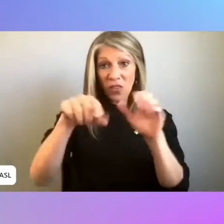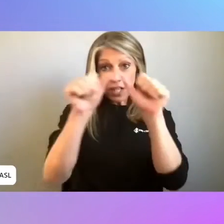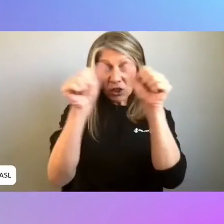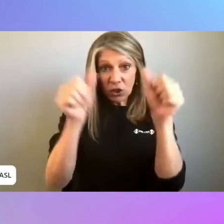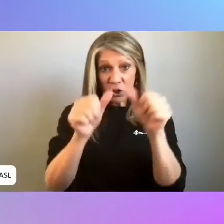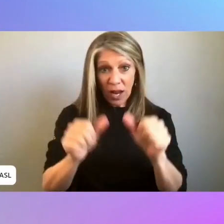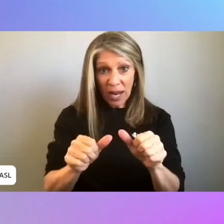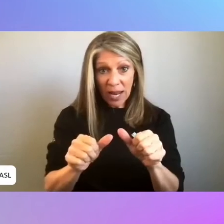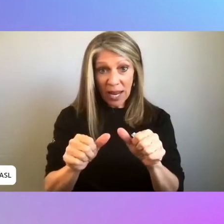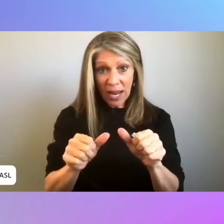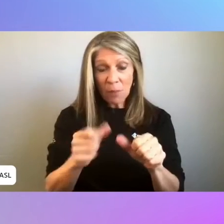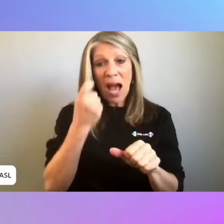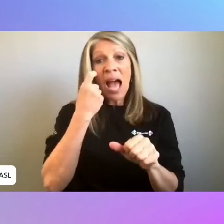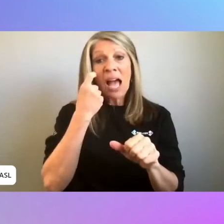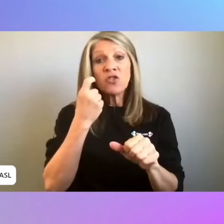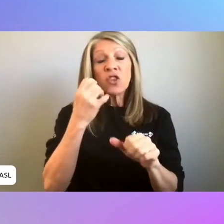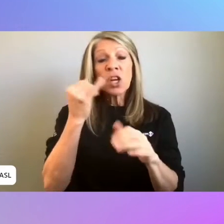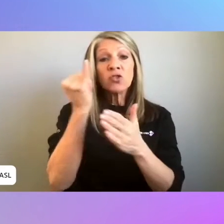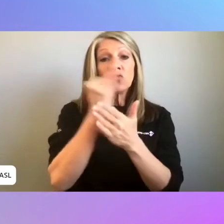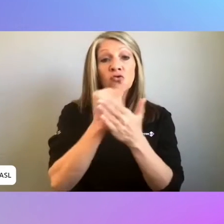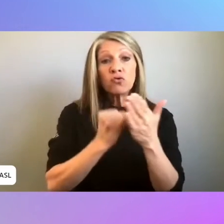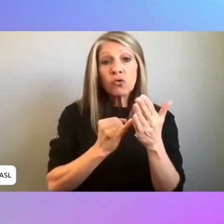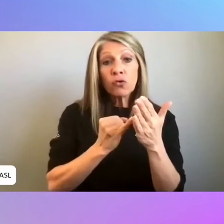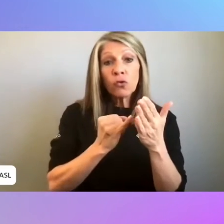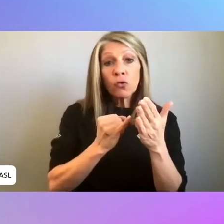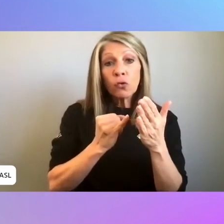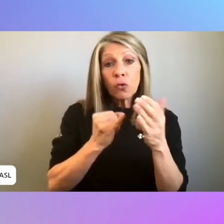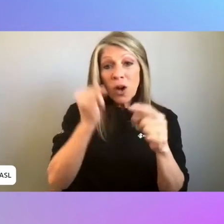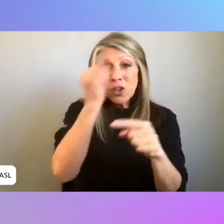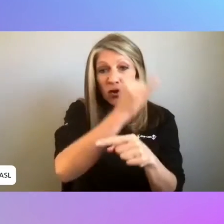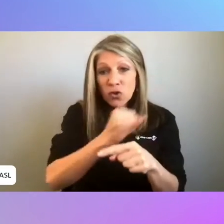give some critiques based on what we saw. So we